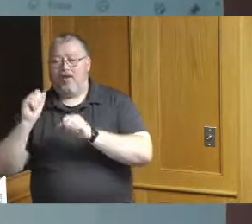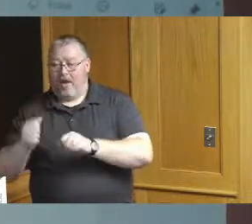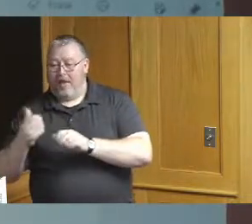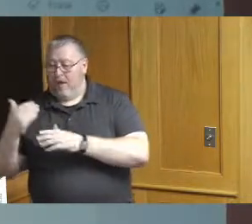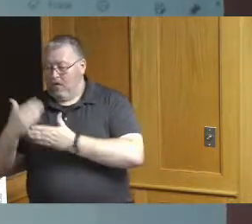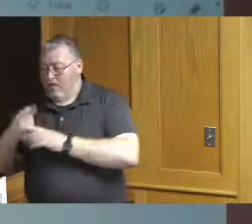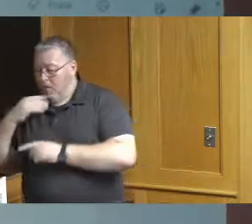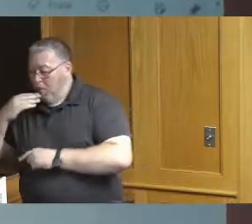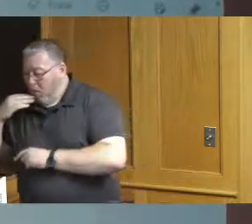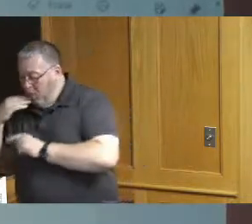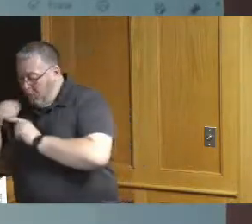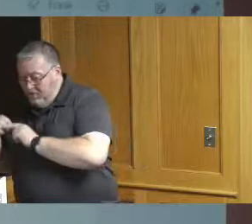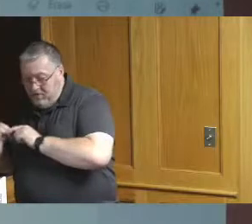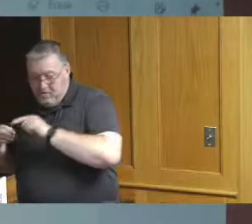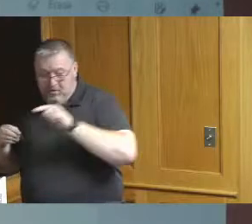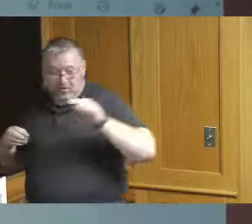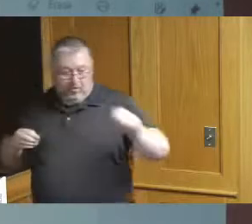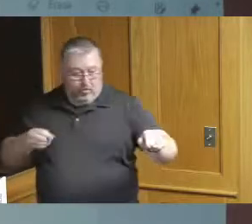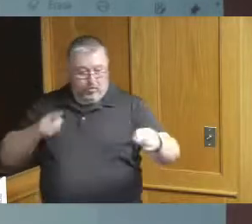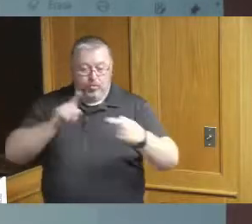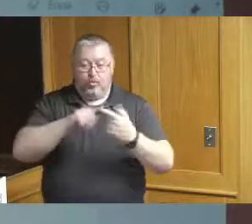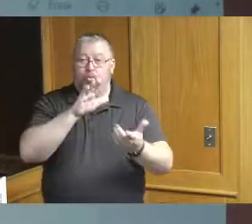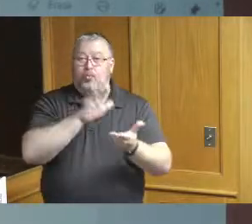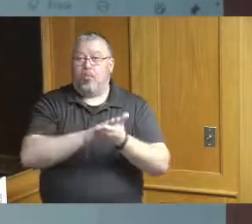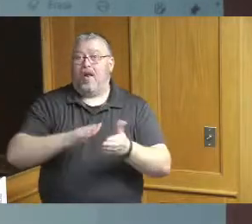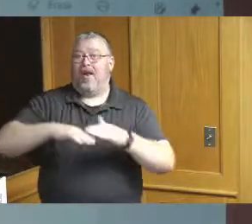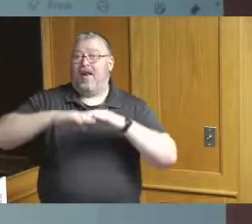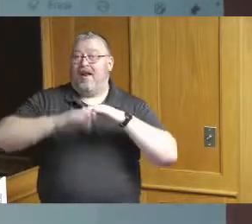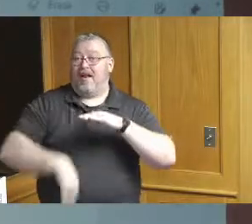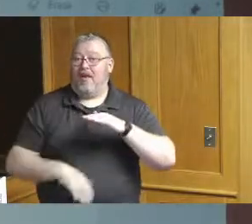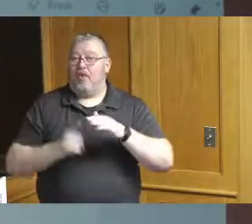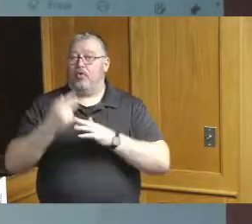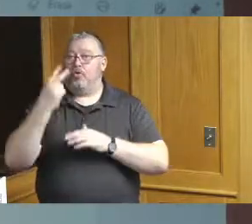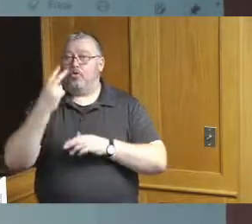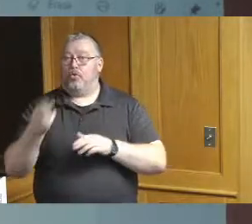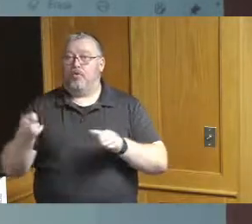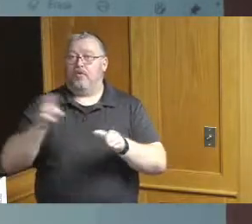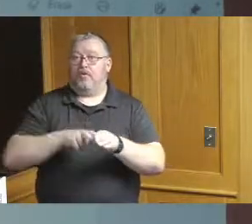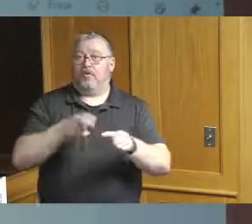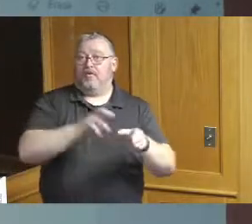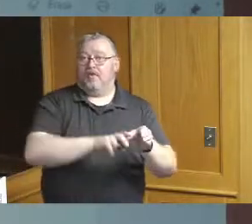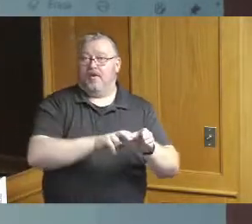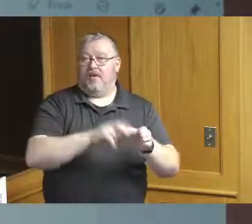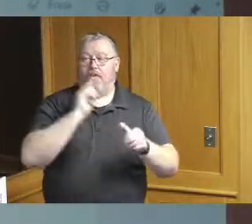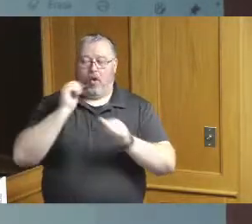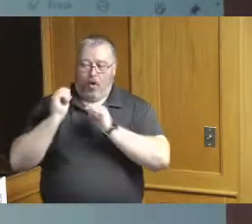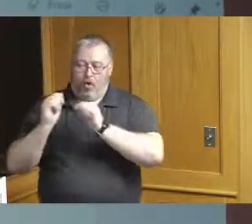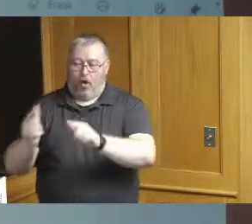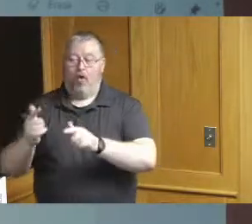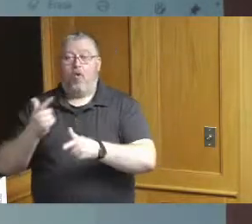home to their school with less with two trips or less for every student so we have covered